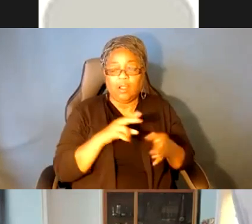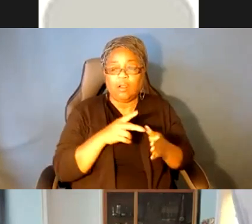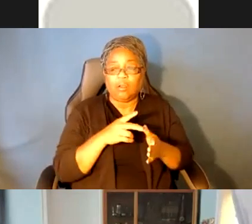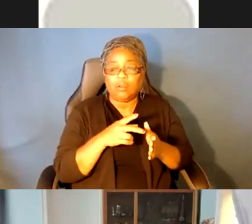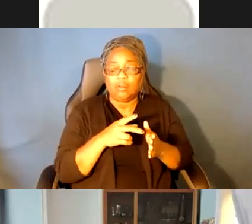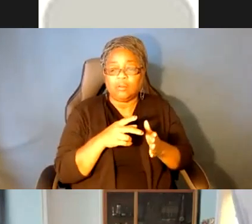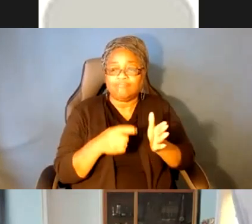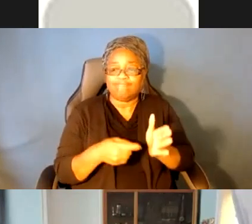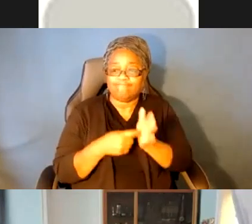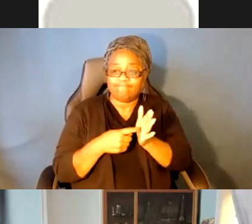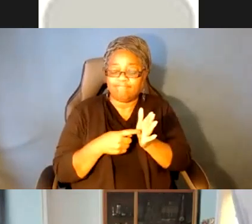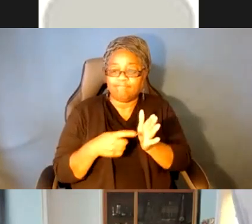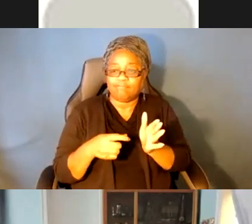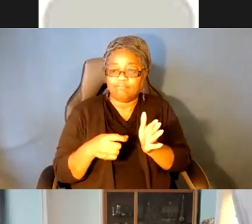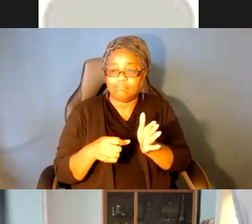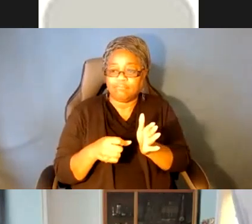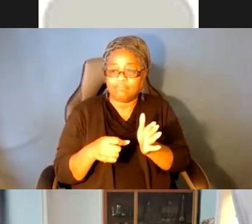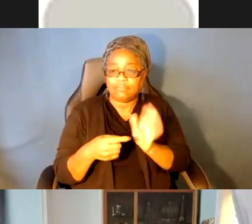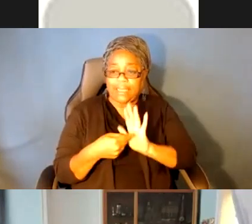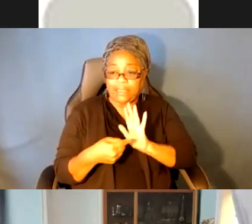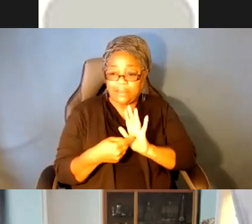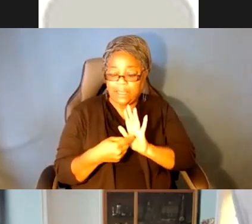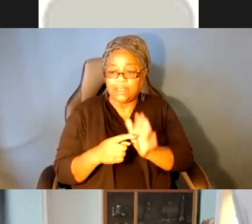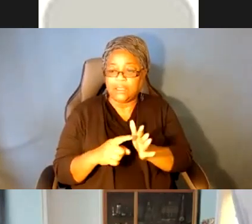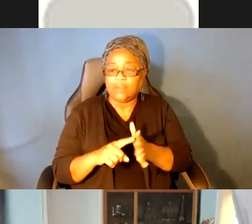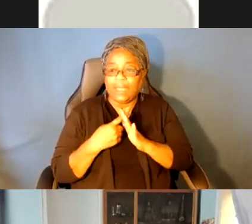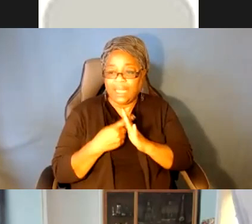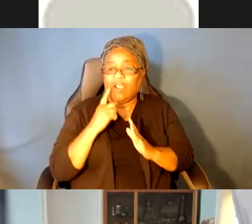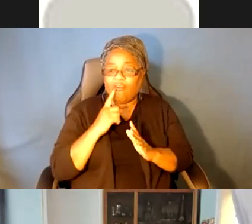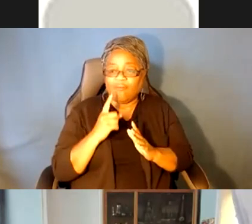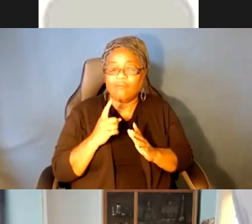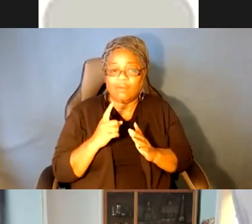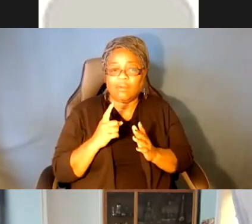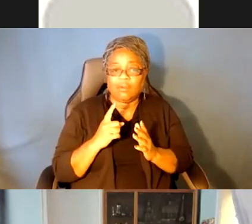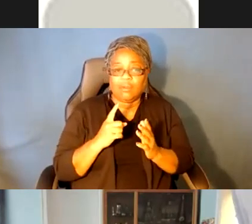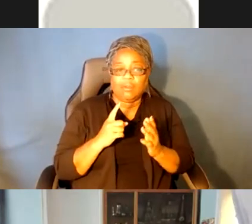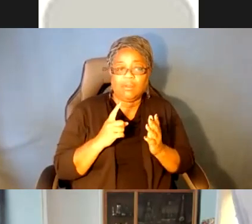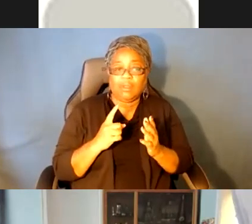The earliest eligible proposal start date is December 22nd, 2021,